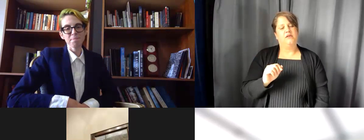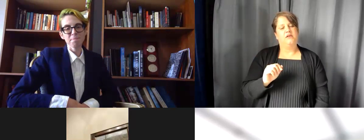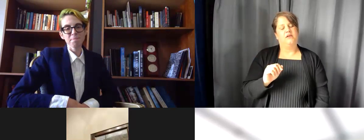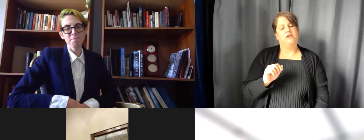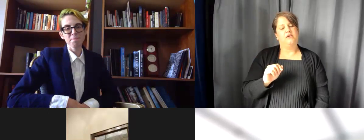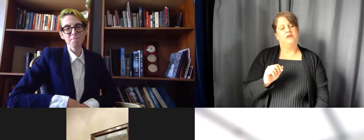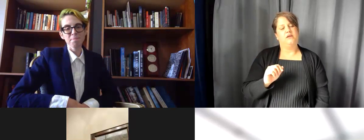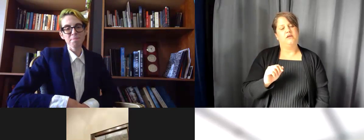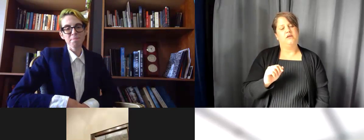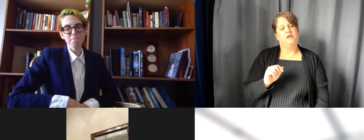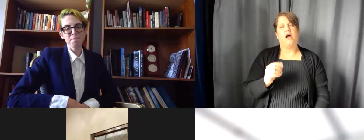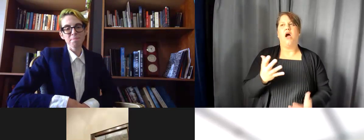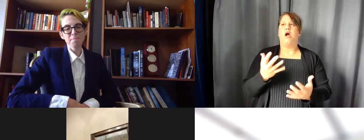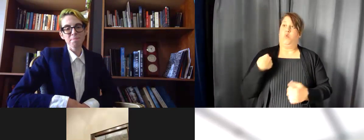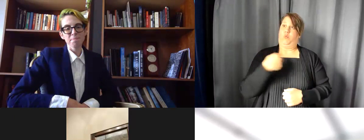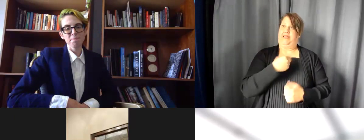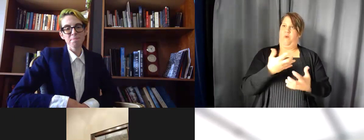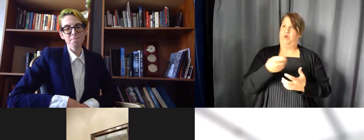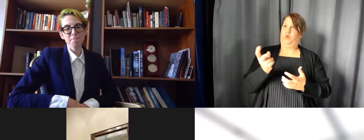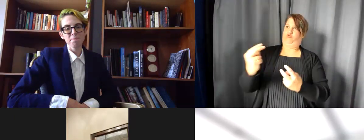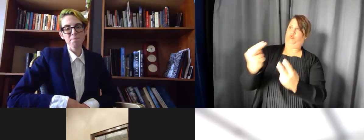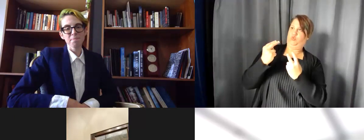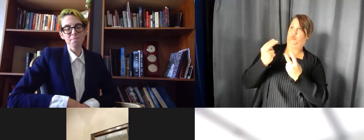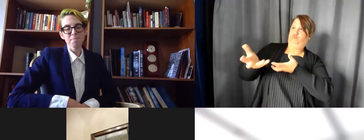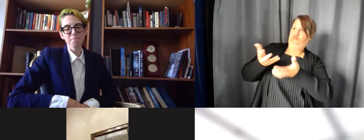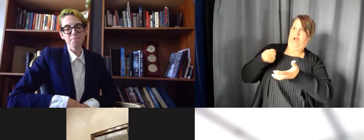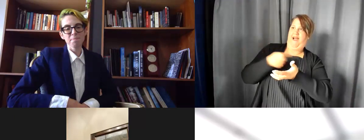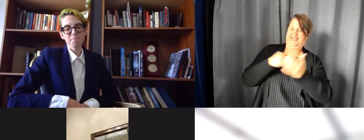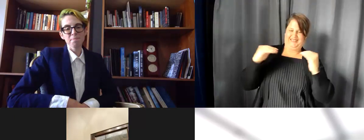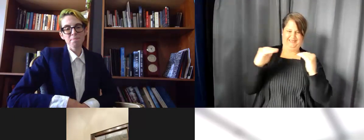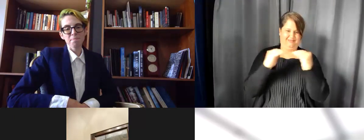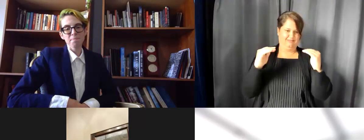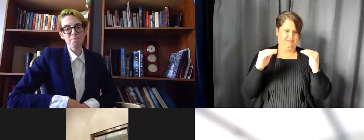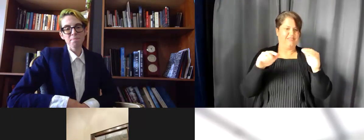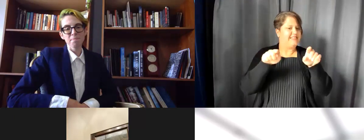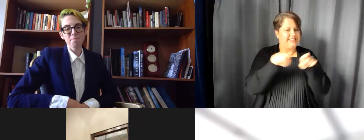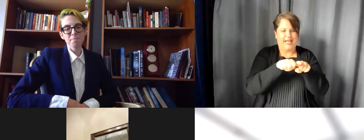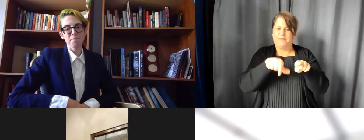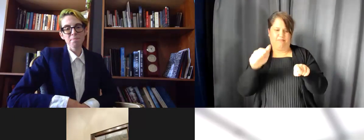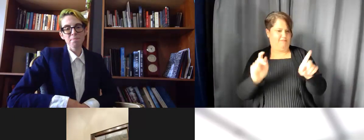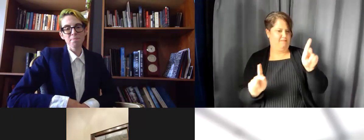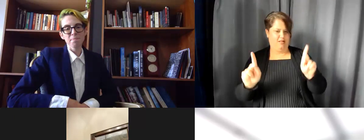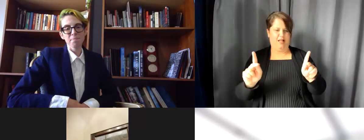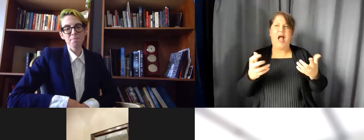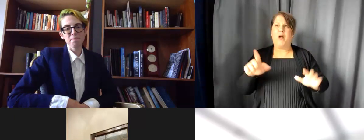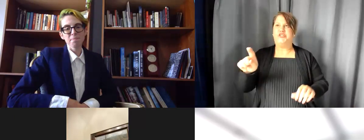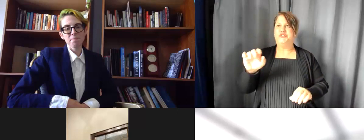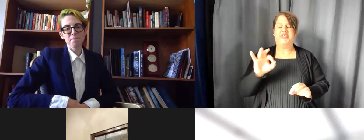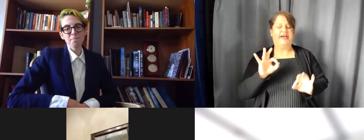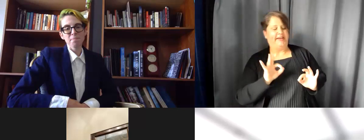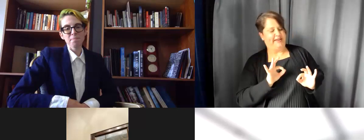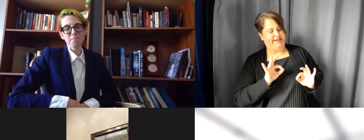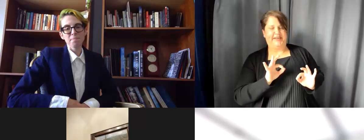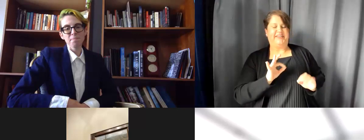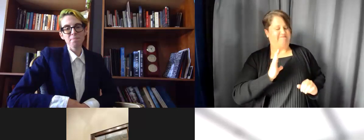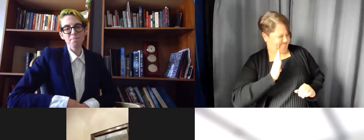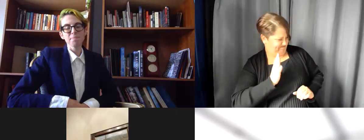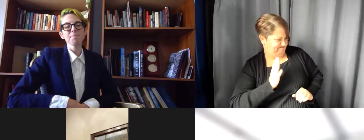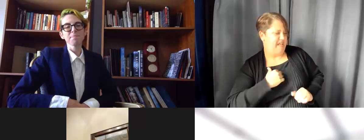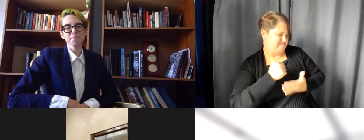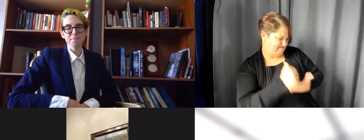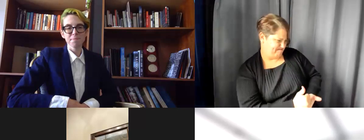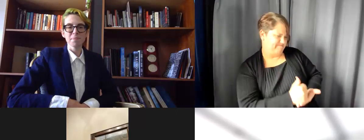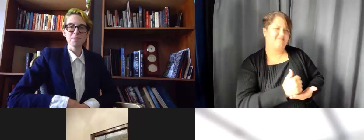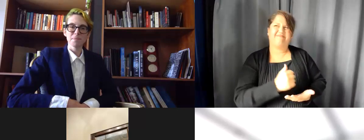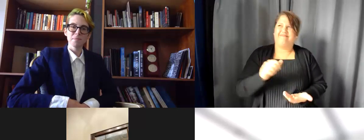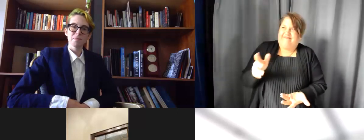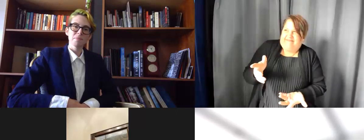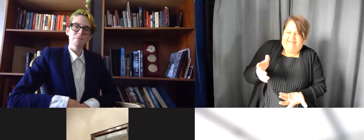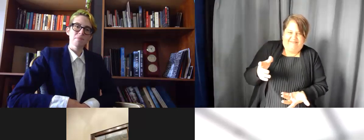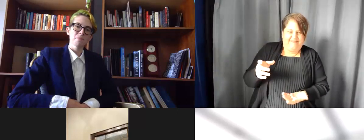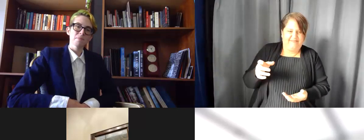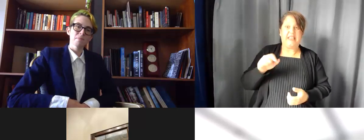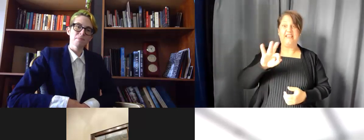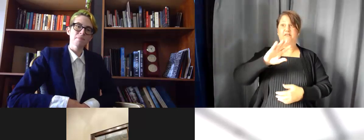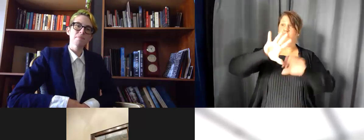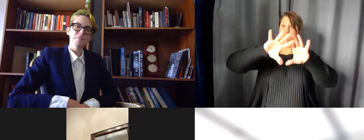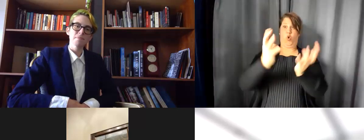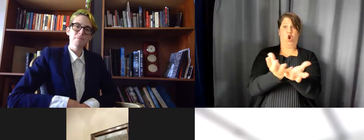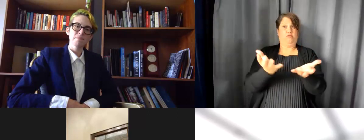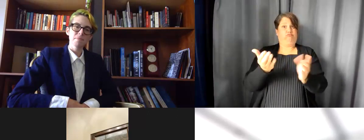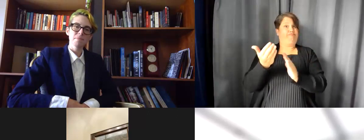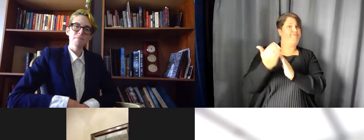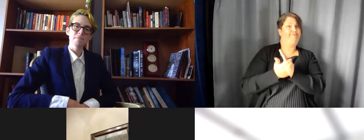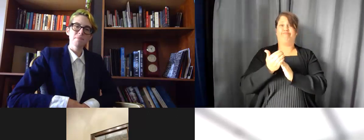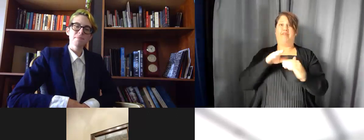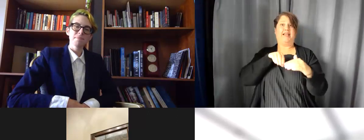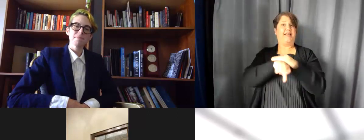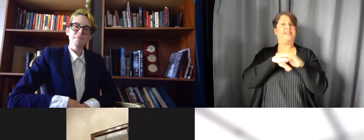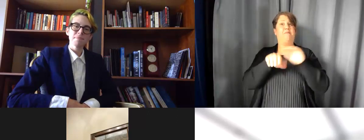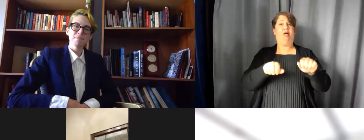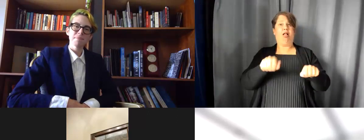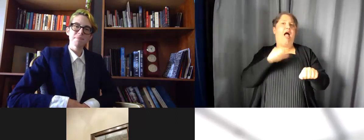Grace: we want to be treated like everybody else. We don't want you as we talked about earlier, to have to feel like you're doing us a favor like if the world was completely accessible. That wouldn't be the way things are. So those, I guess, are my